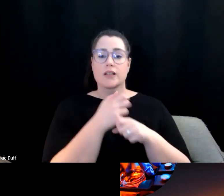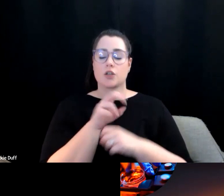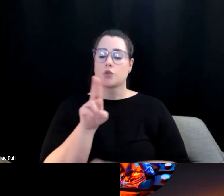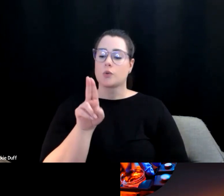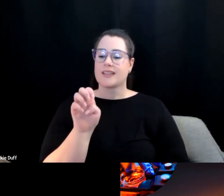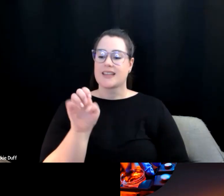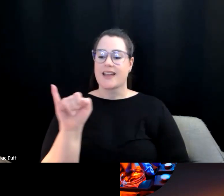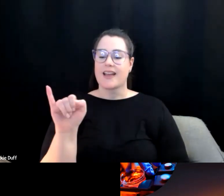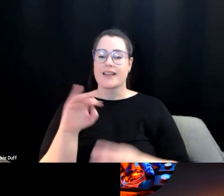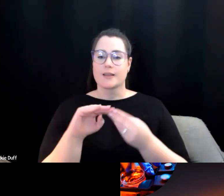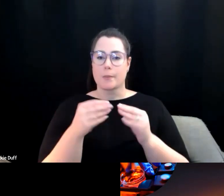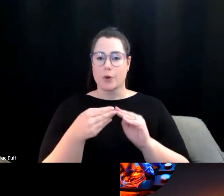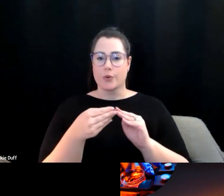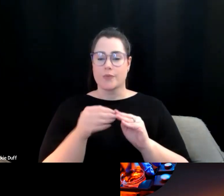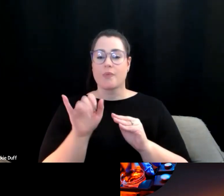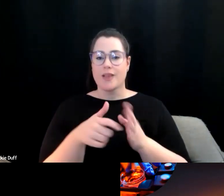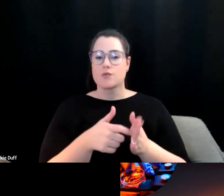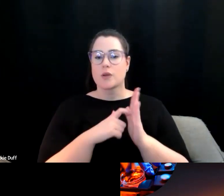That is the requirement for subawards.